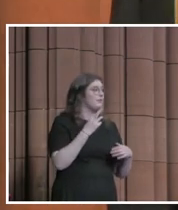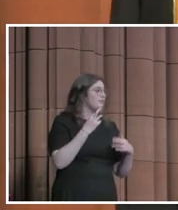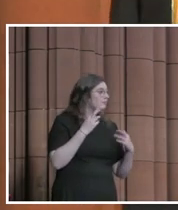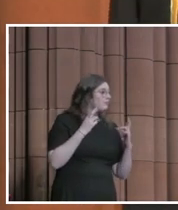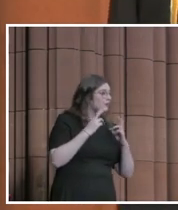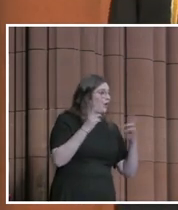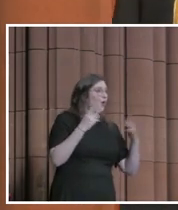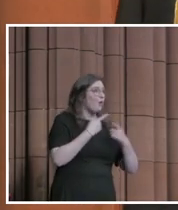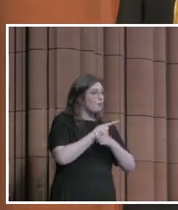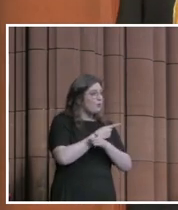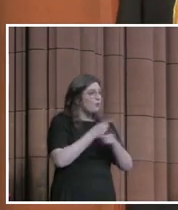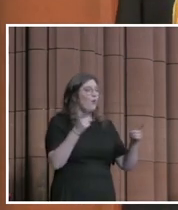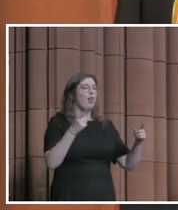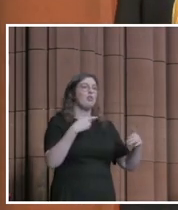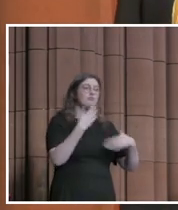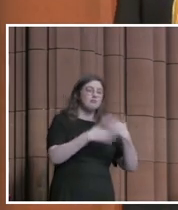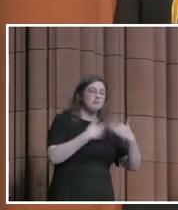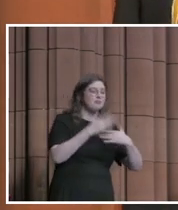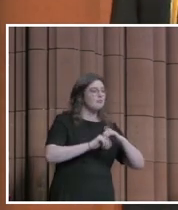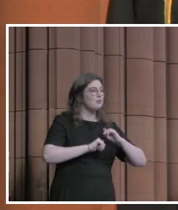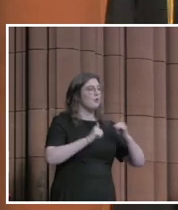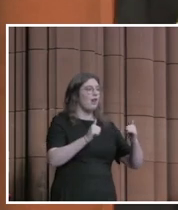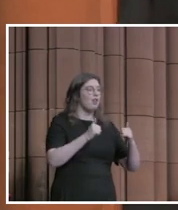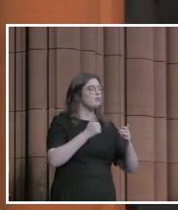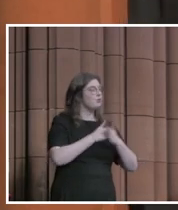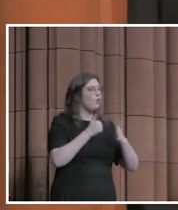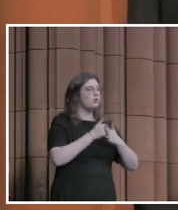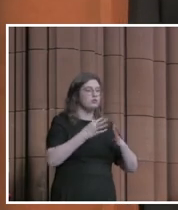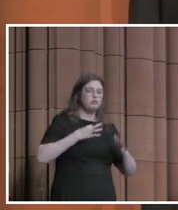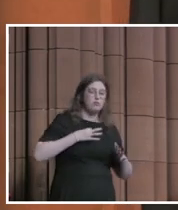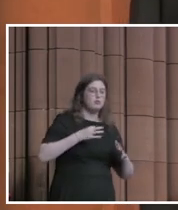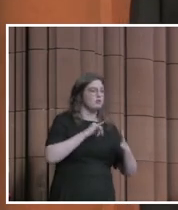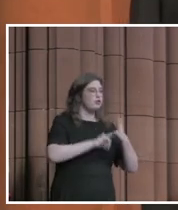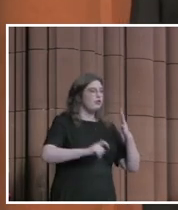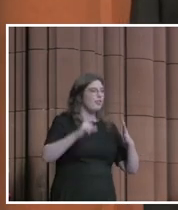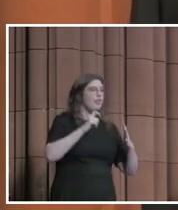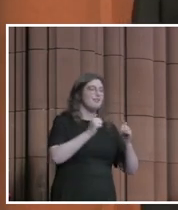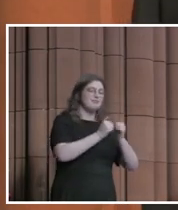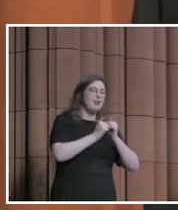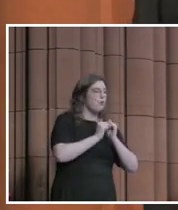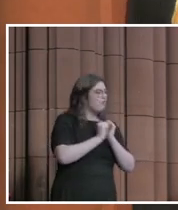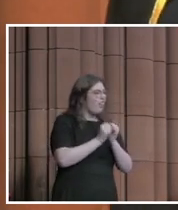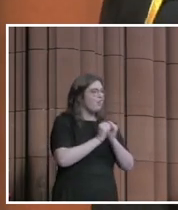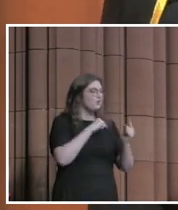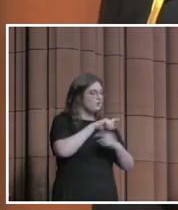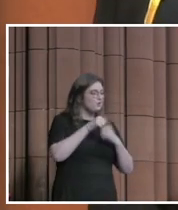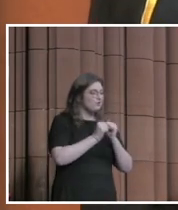and may your actions always reflect the highest ideals of service and unity that we so dearly uphold at the University of Strathclyde.